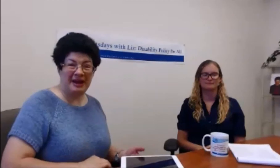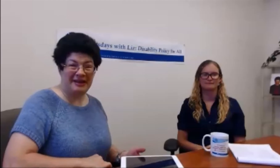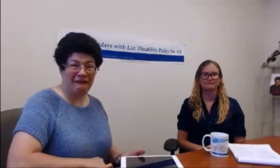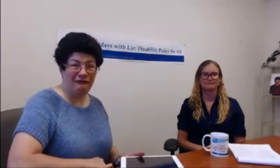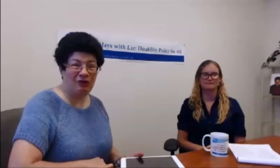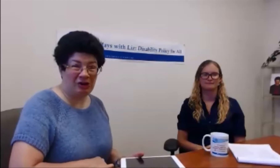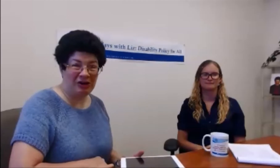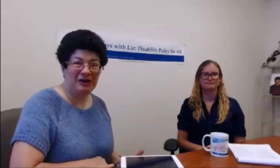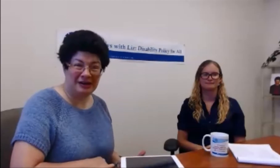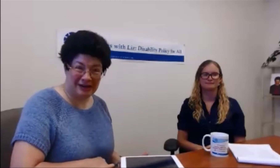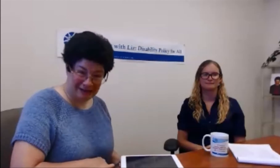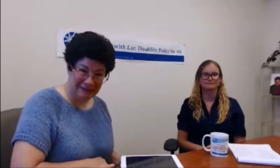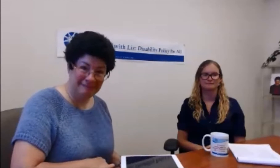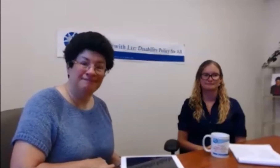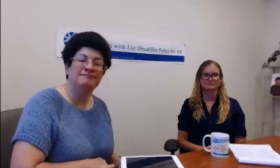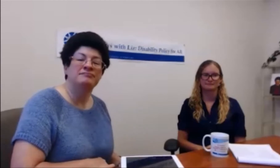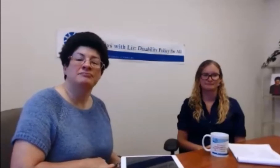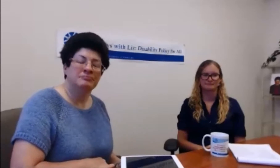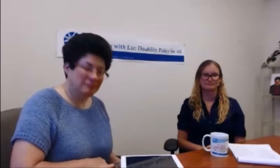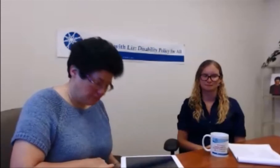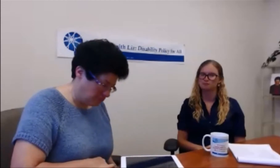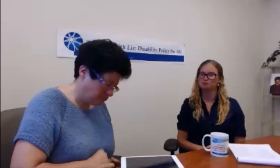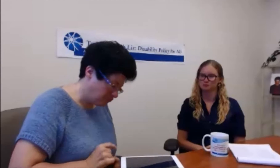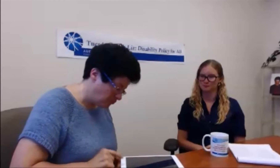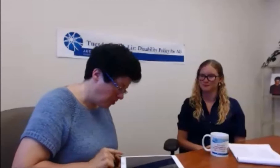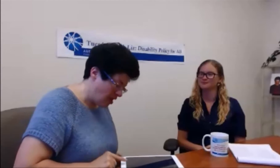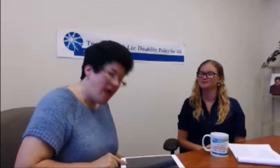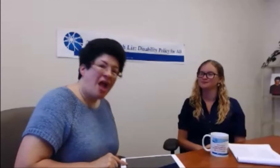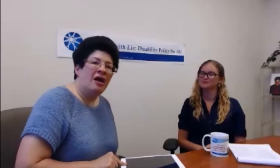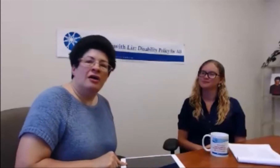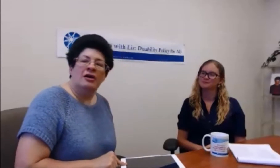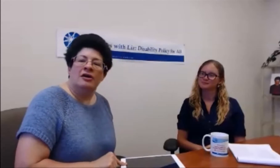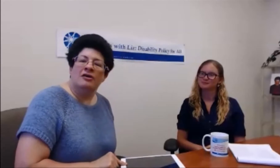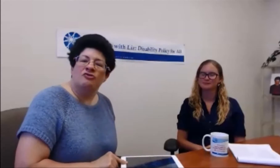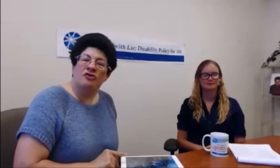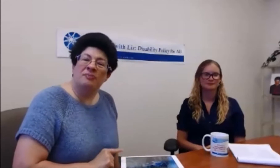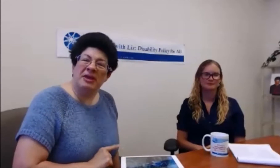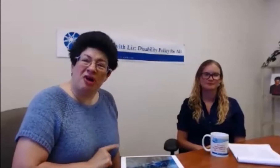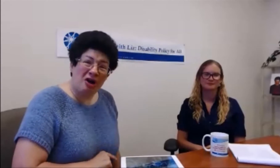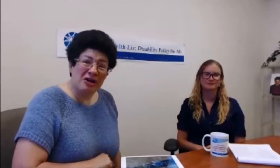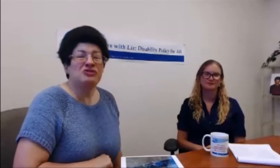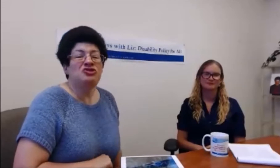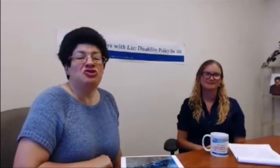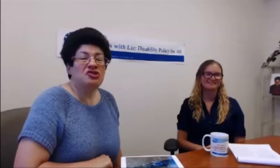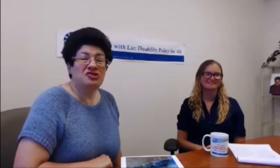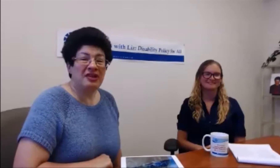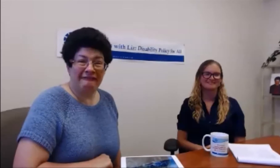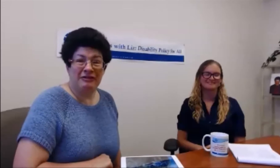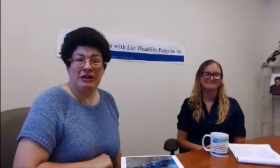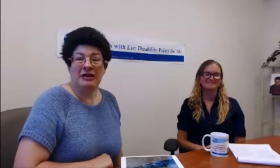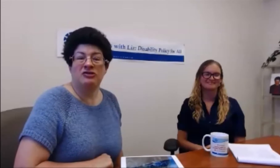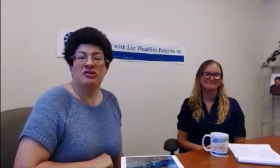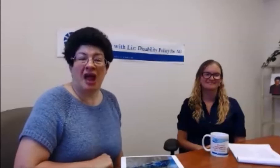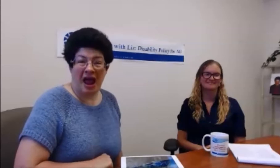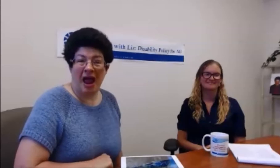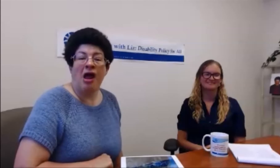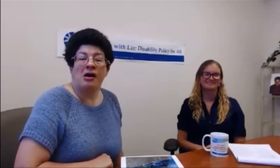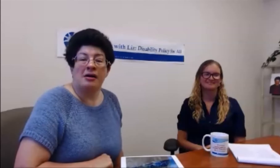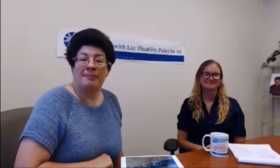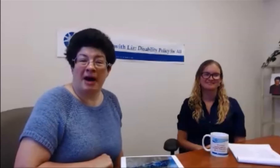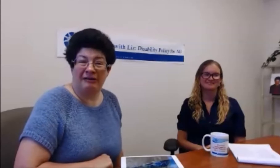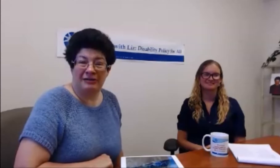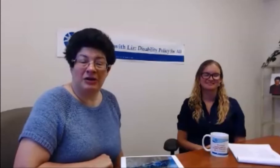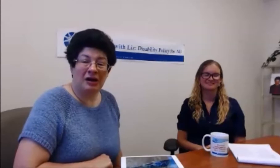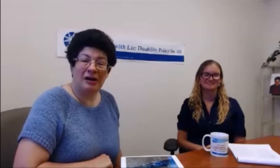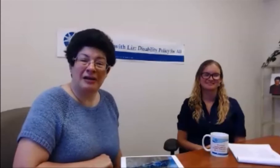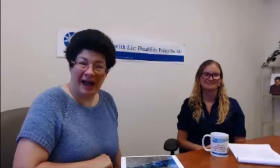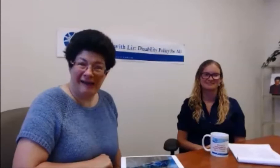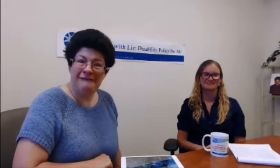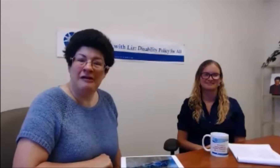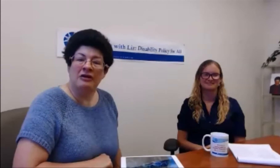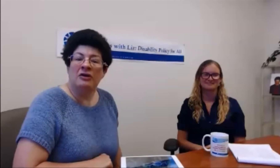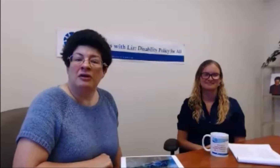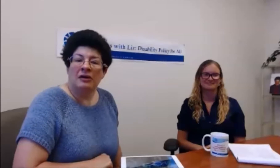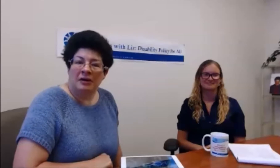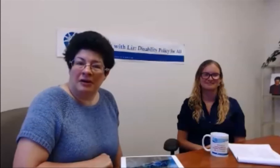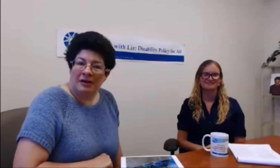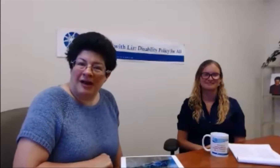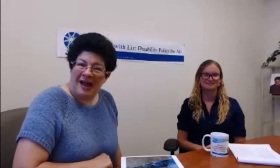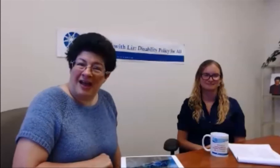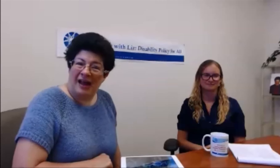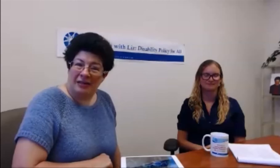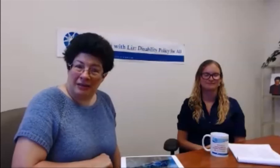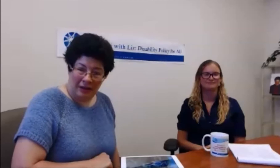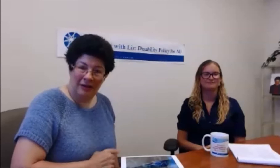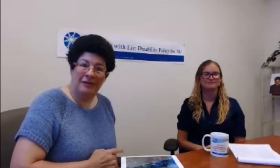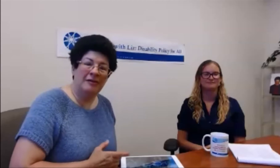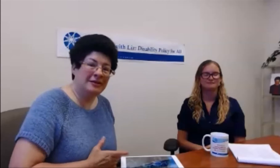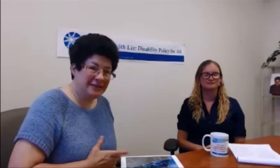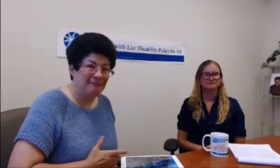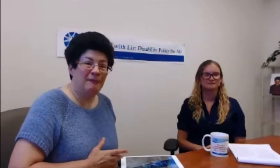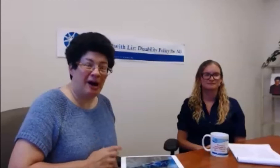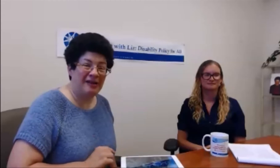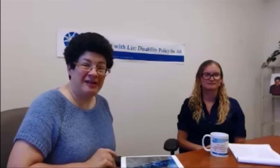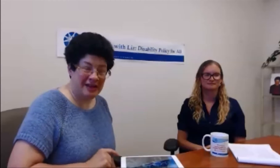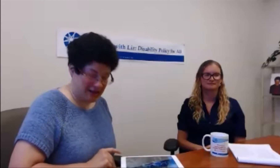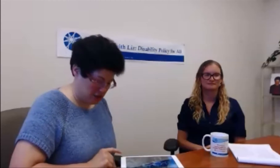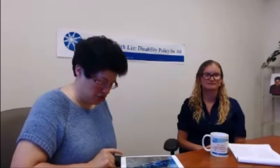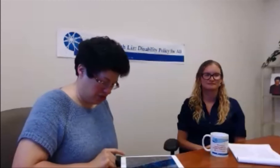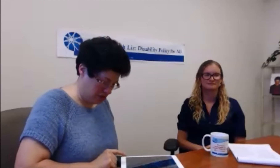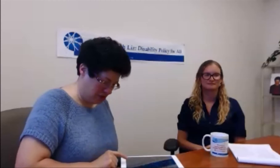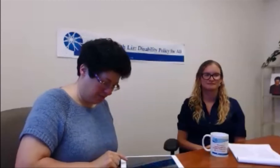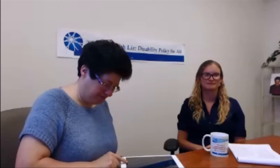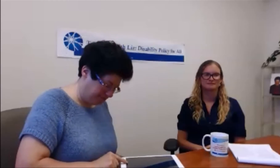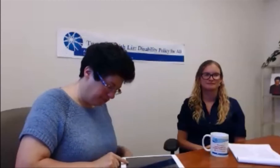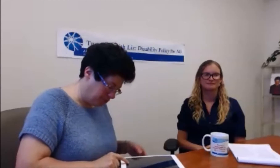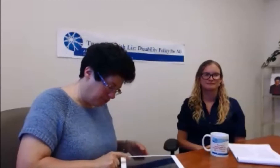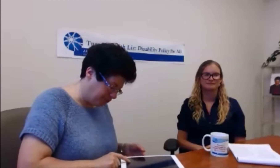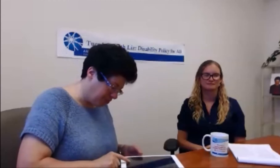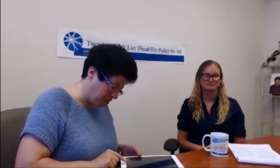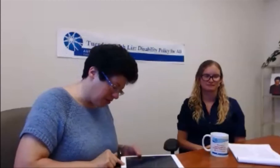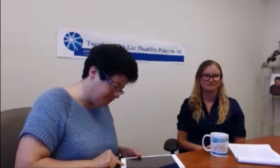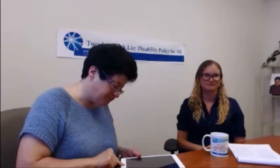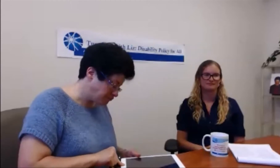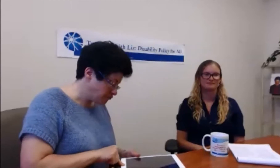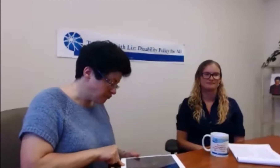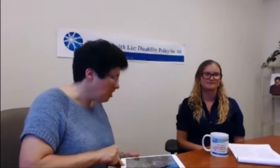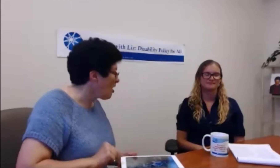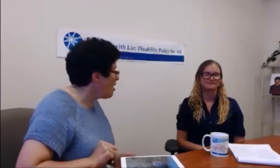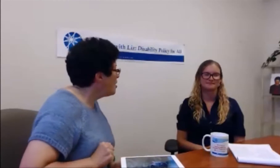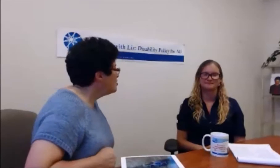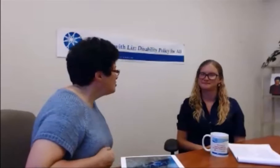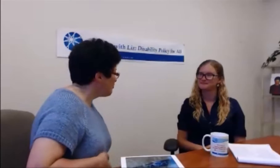for her. We will be talking to Tiffany today about her life and some policy issues. So